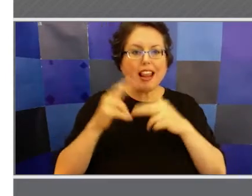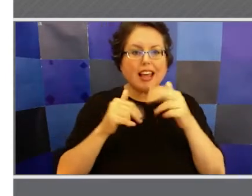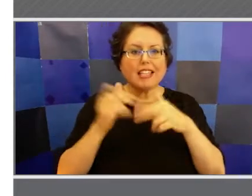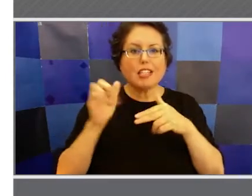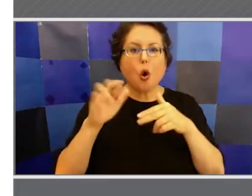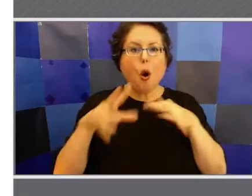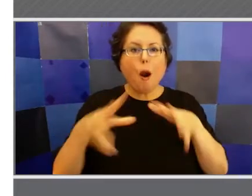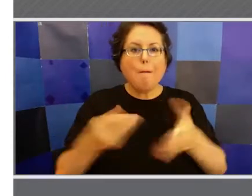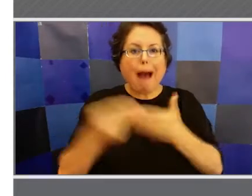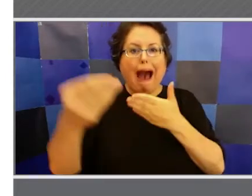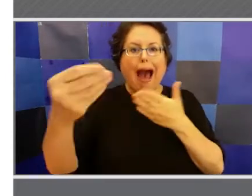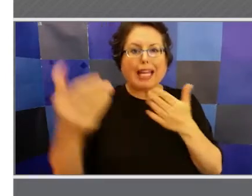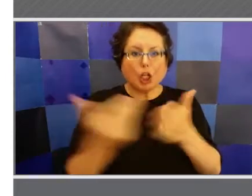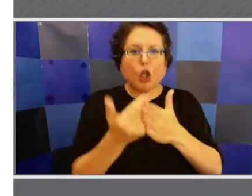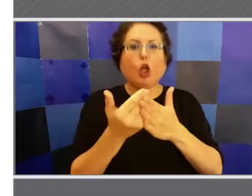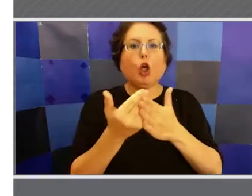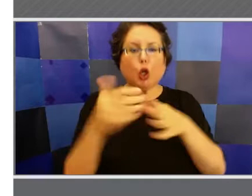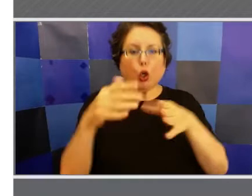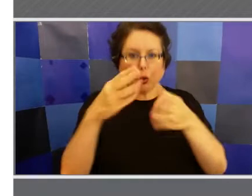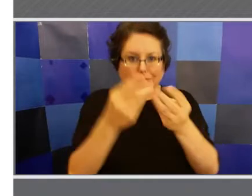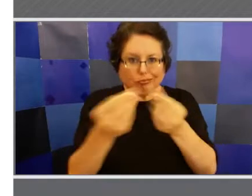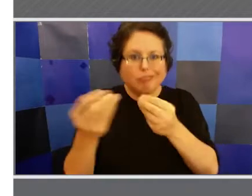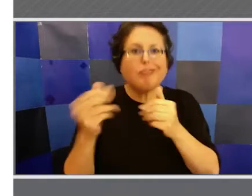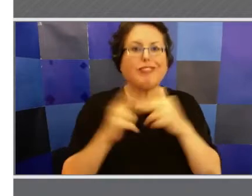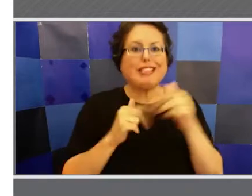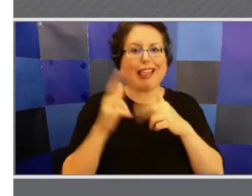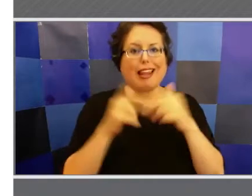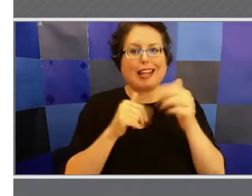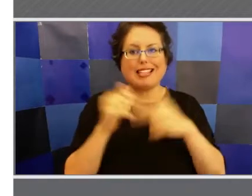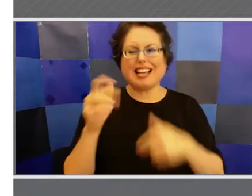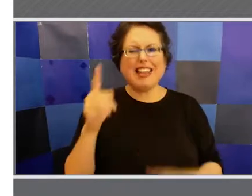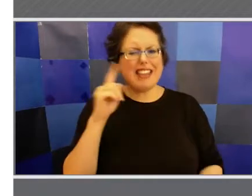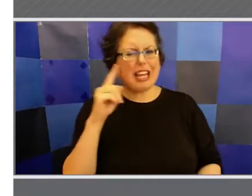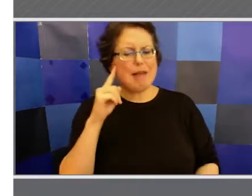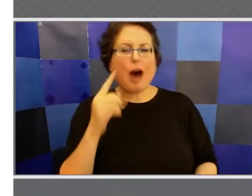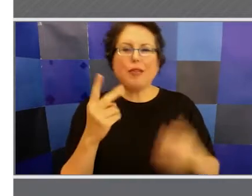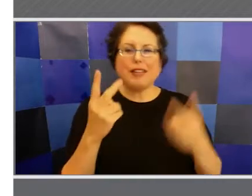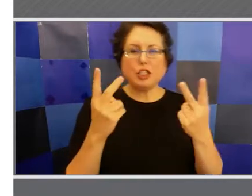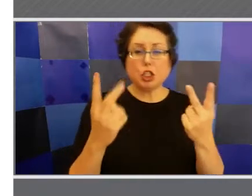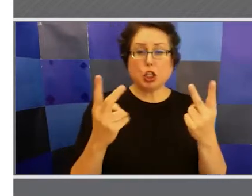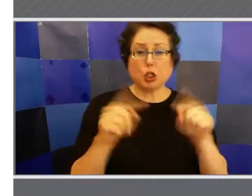So you might think of the distinction between these two documents, being, you know the operating